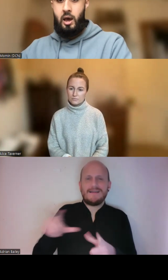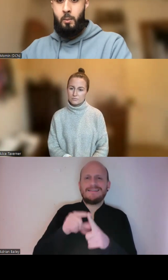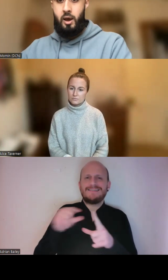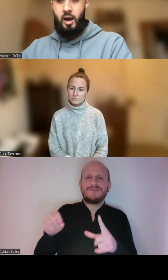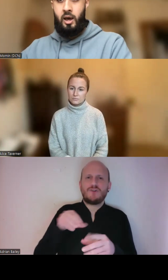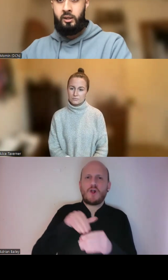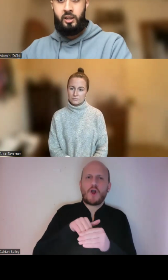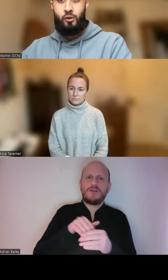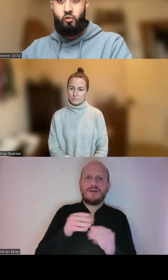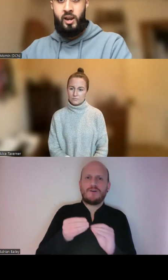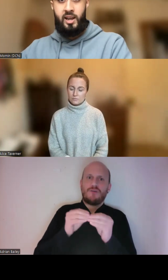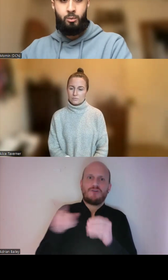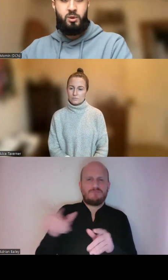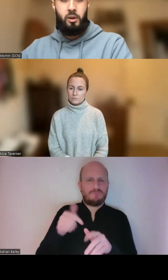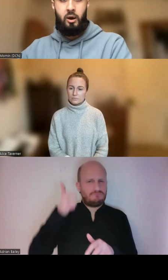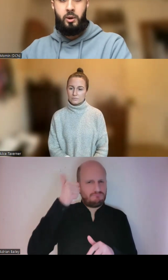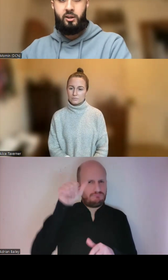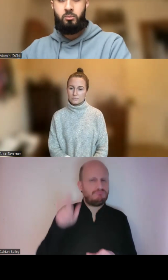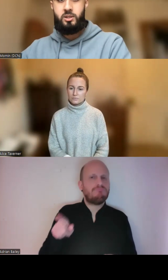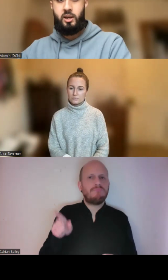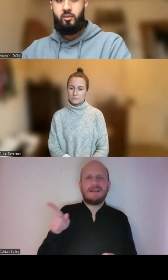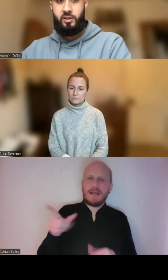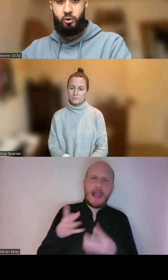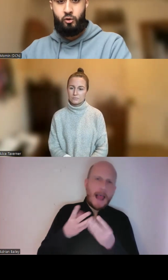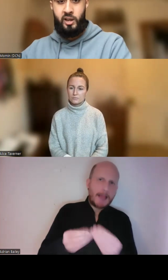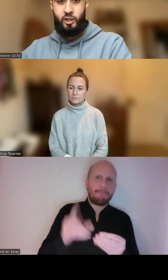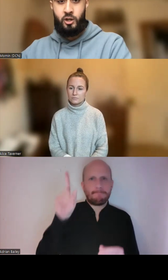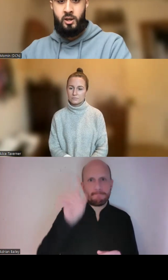and he really helps people out when it comes to video creation